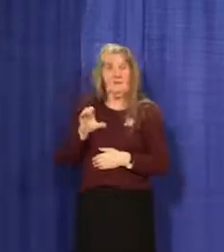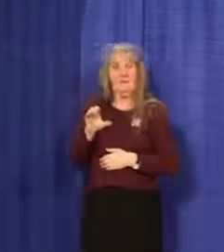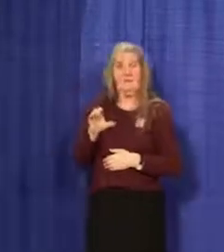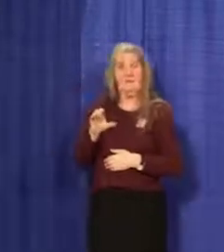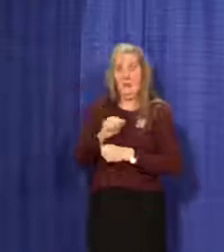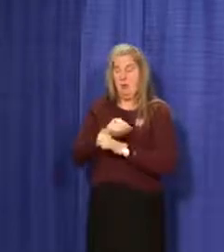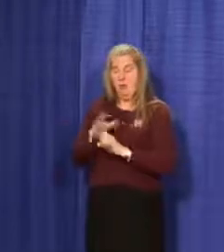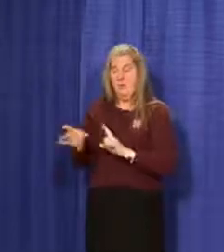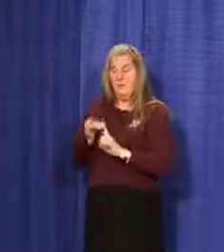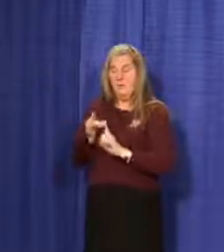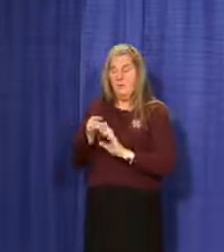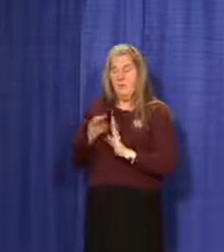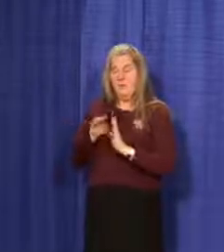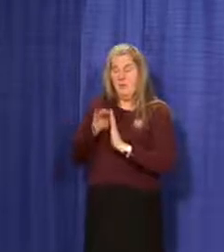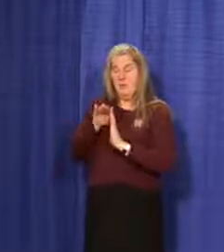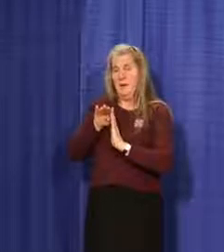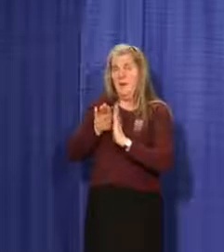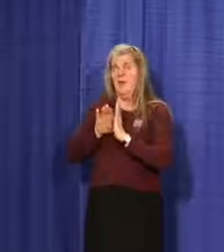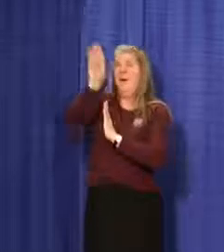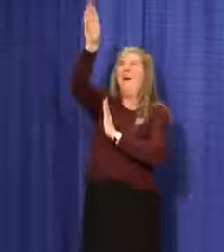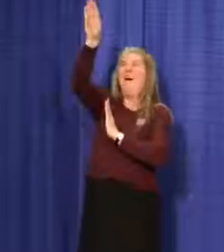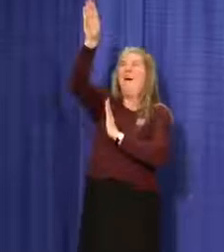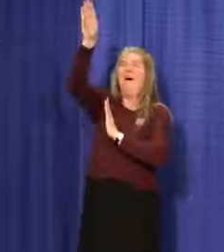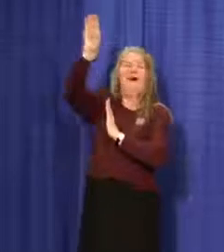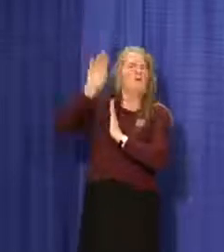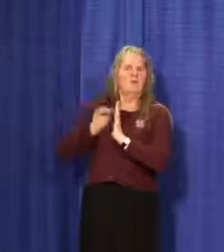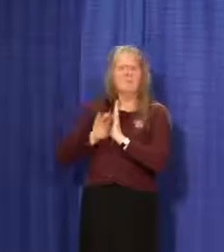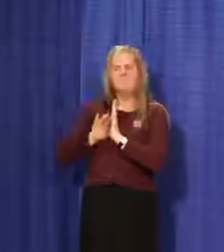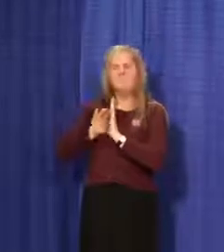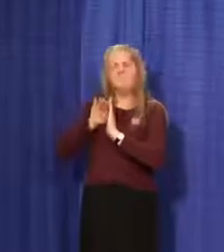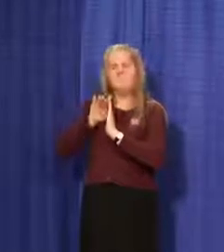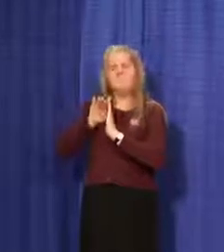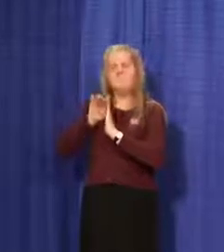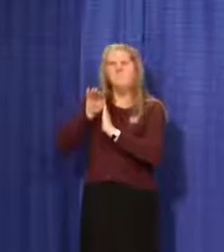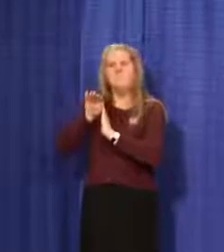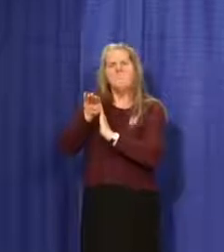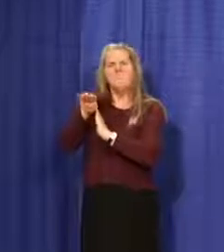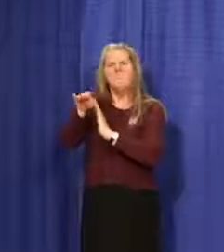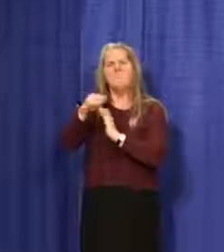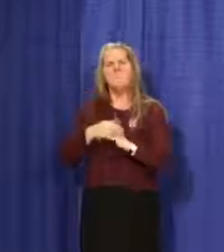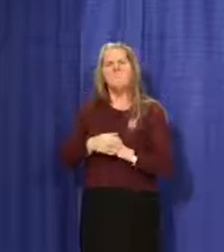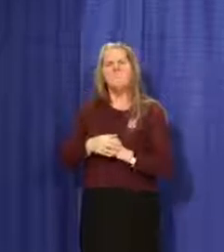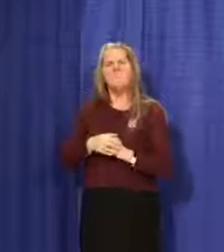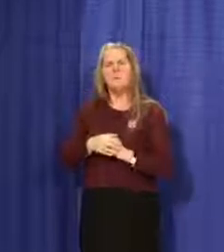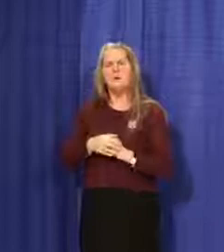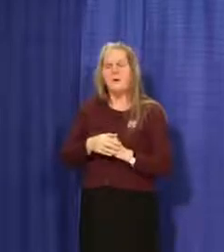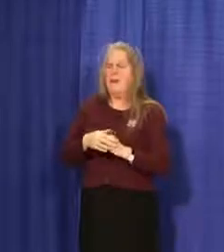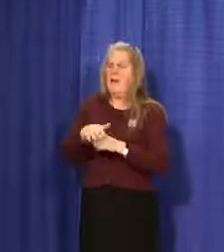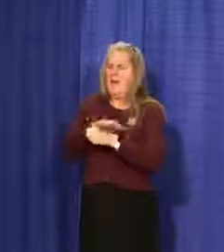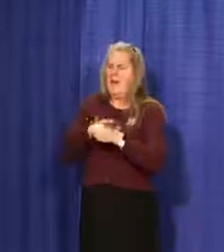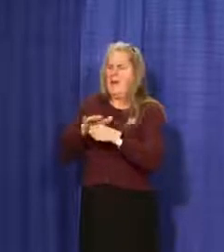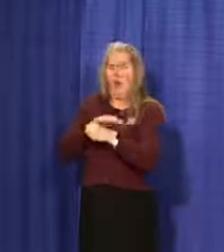but as Doctor Henry states, is not exponential. Areas a bike -- of high COVID